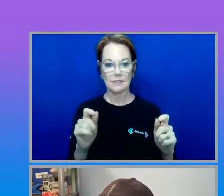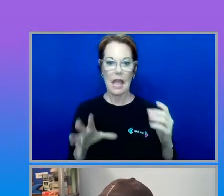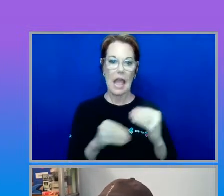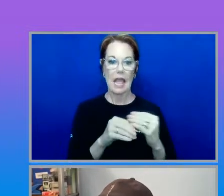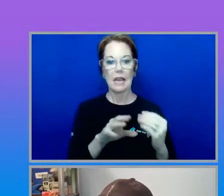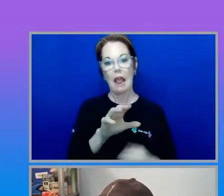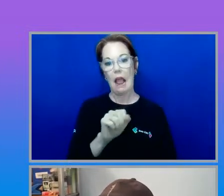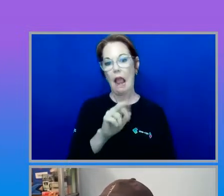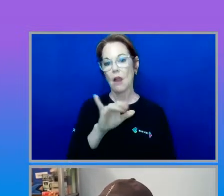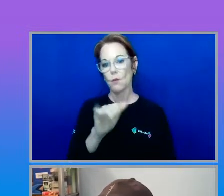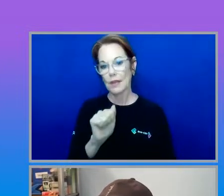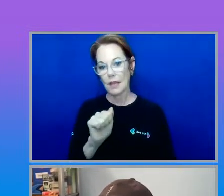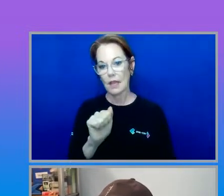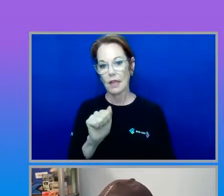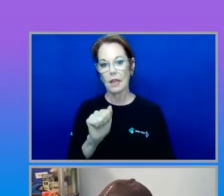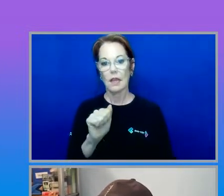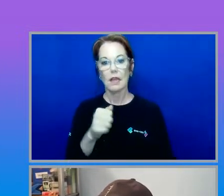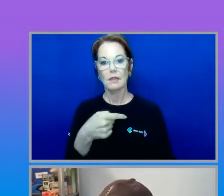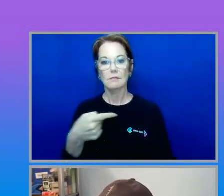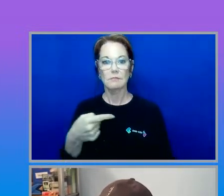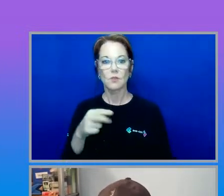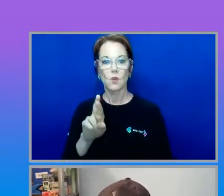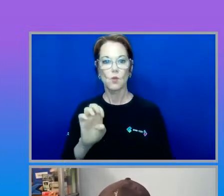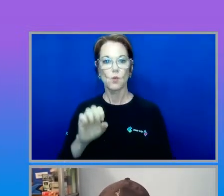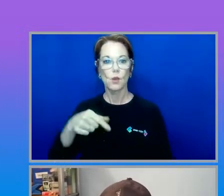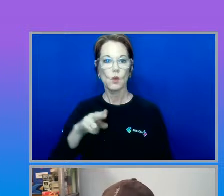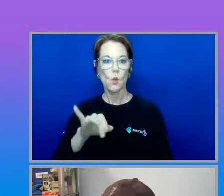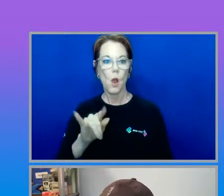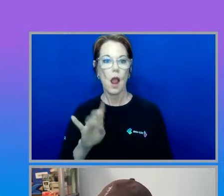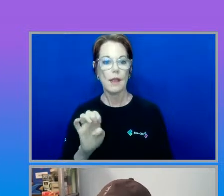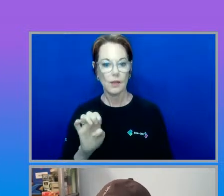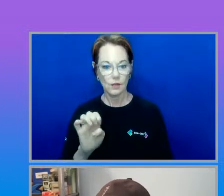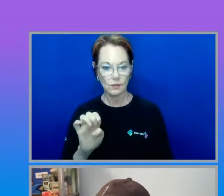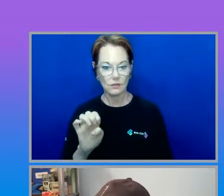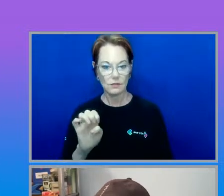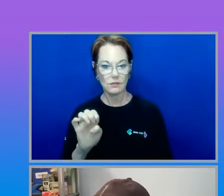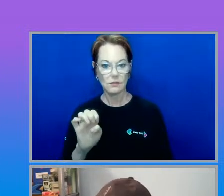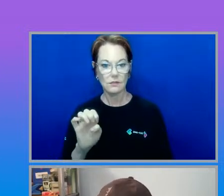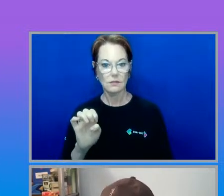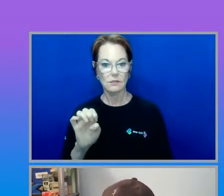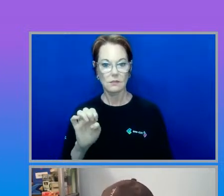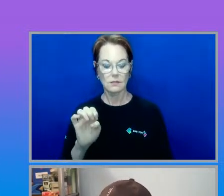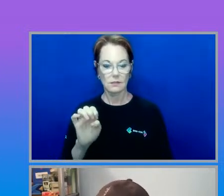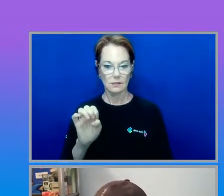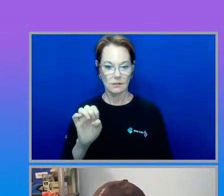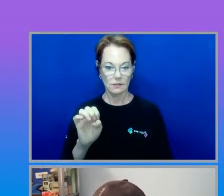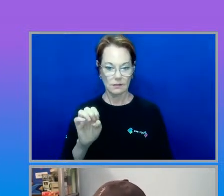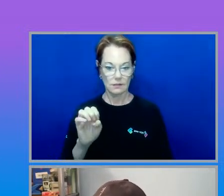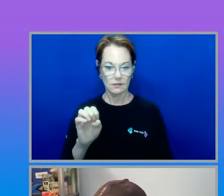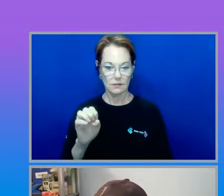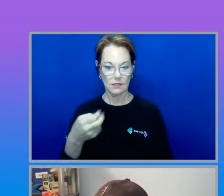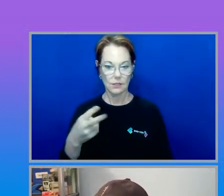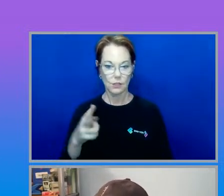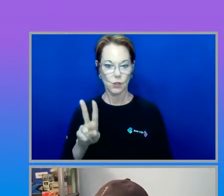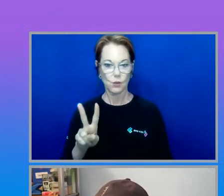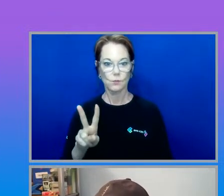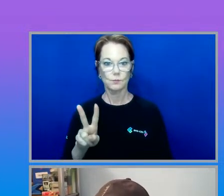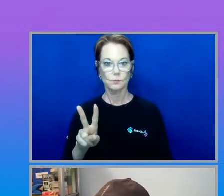mistakes. So let's add Aria required to an H2, see what